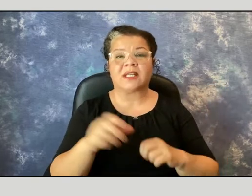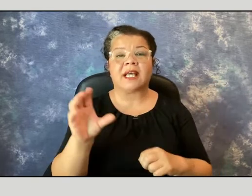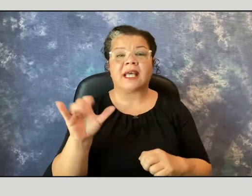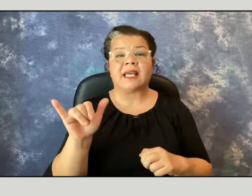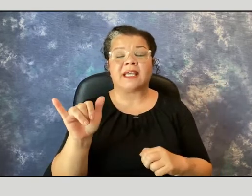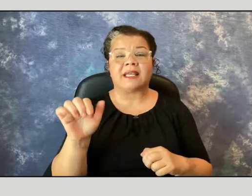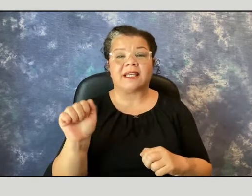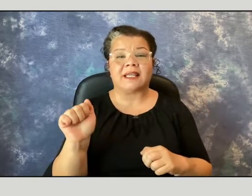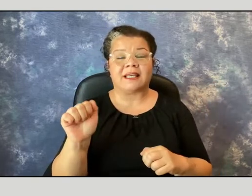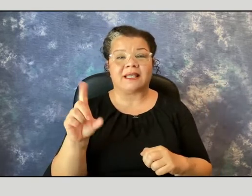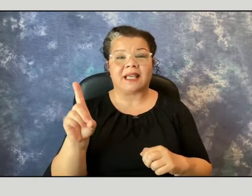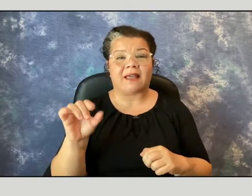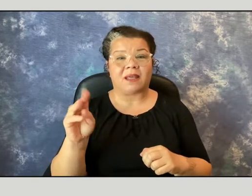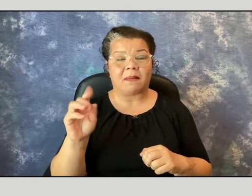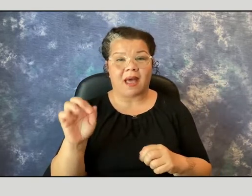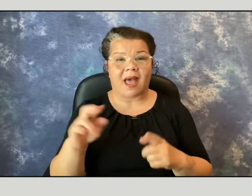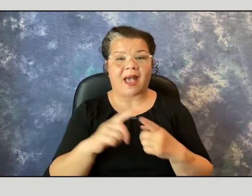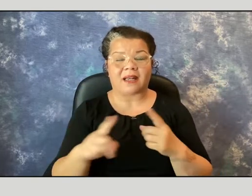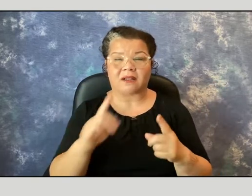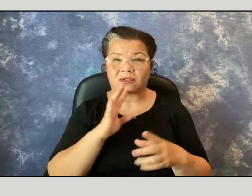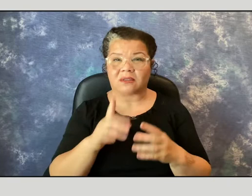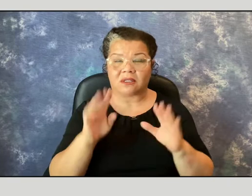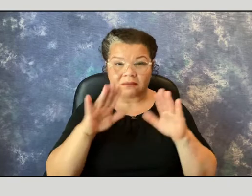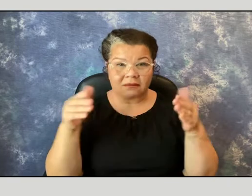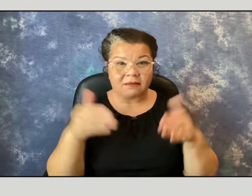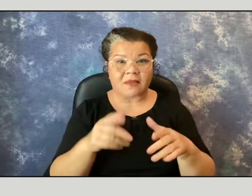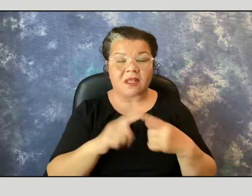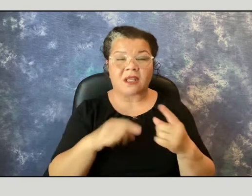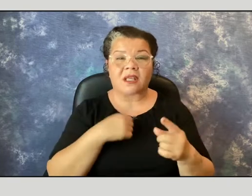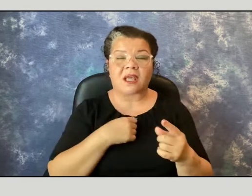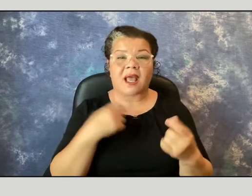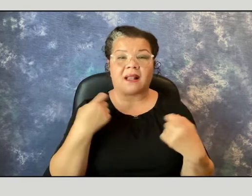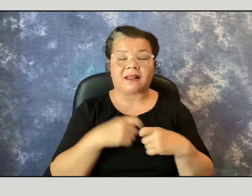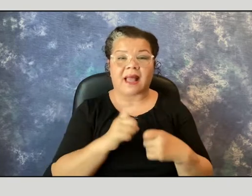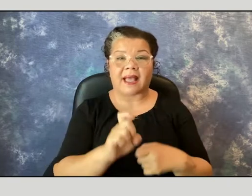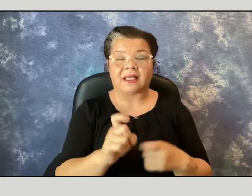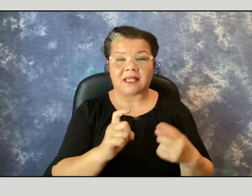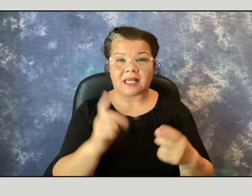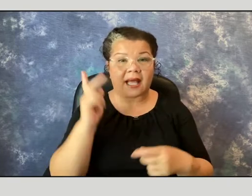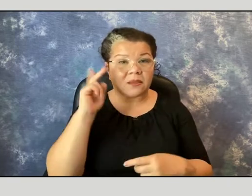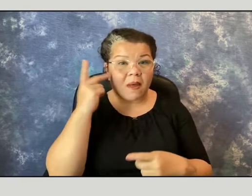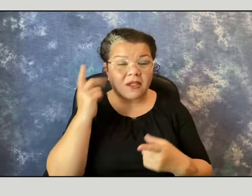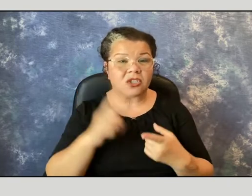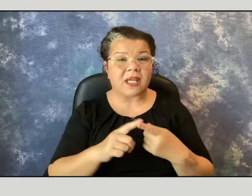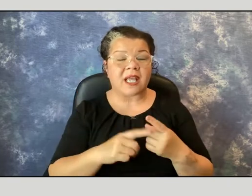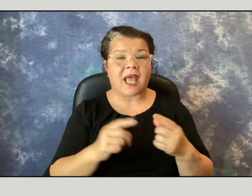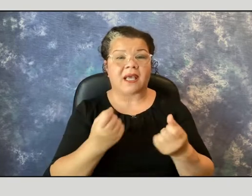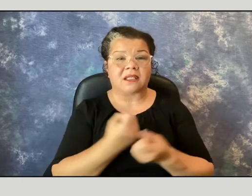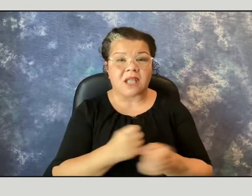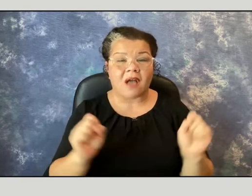on questions of Caribbean and Latinx politics, and of sovereignty, citizenship, and race across the Americas.